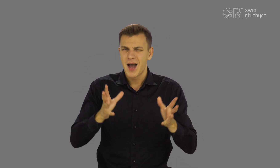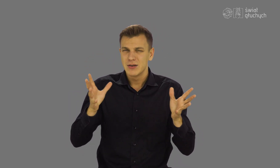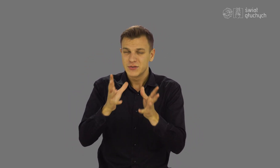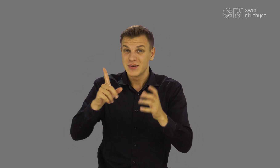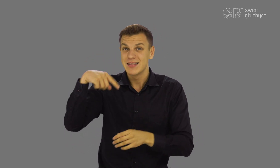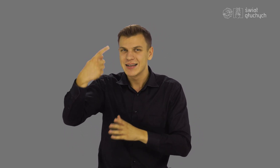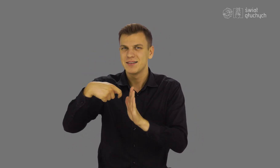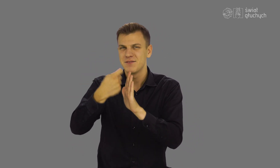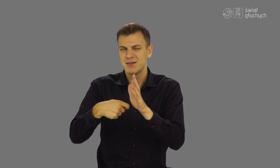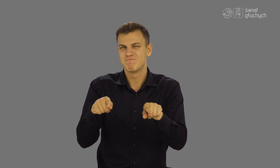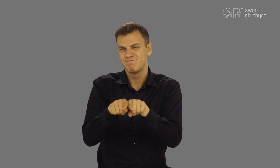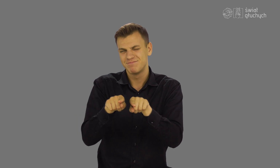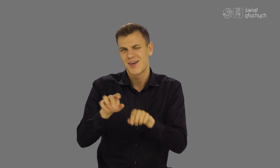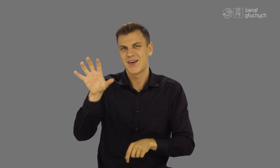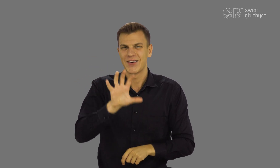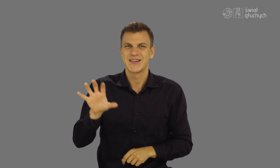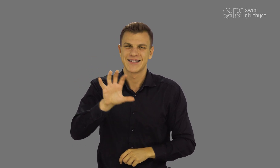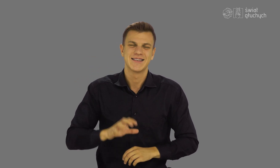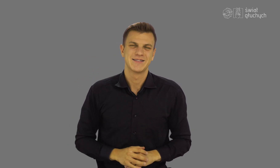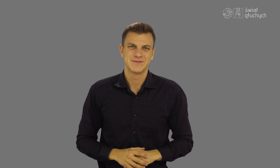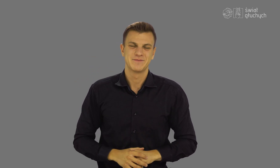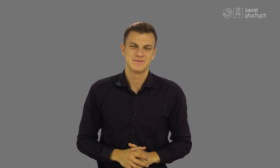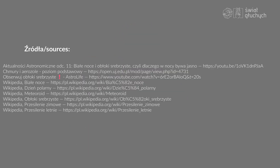See you in the next Astronomy with the Deaf World.